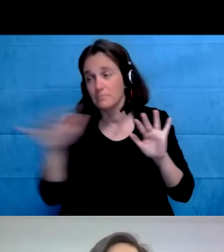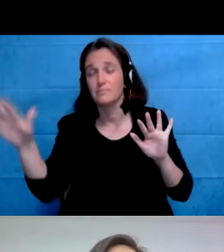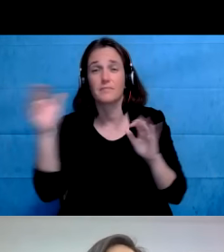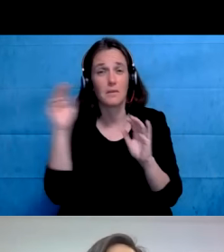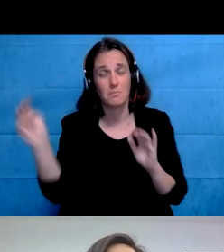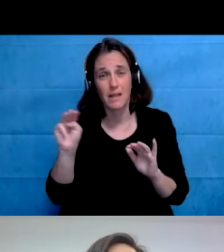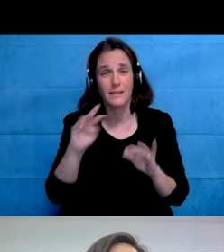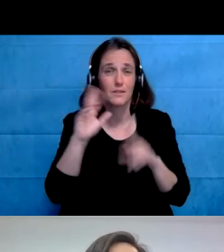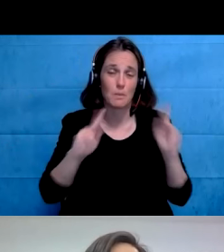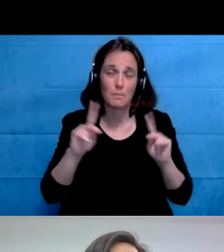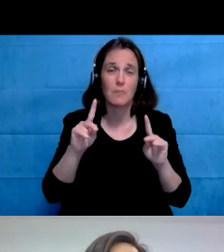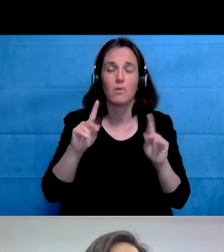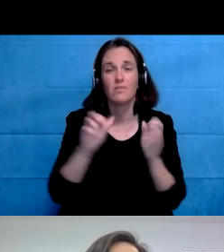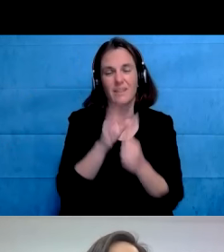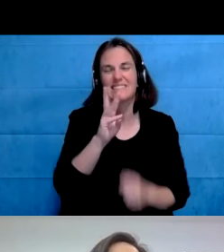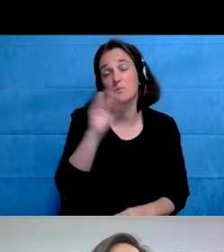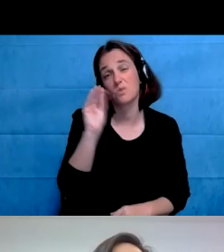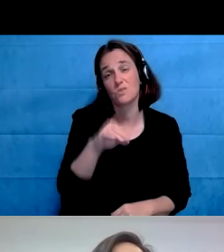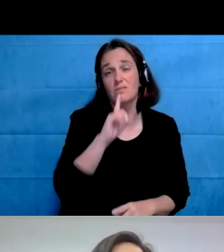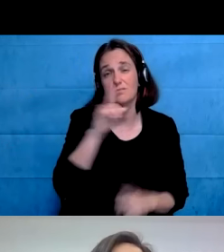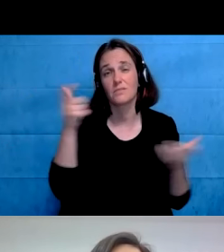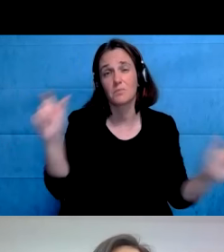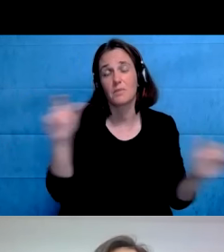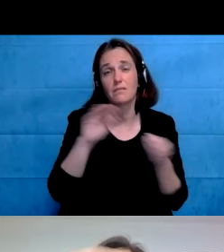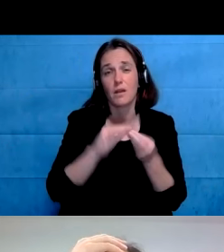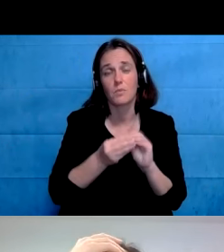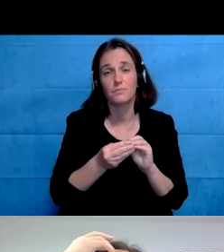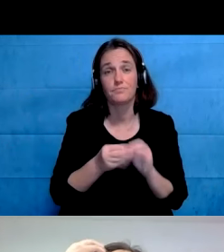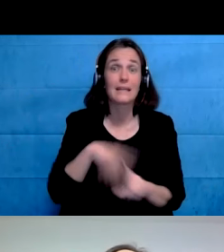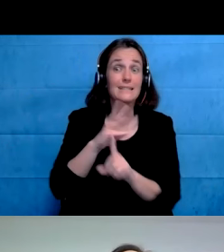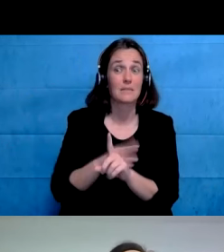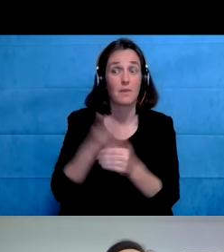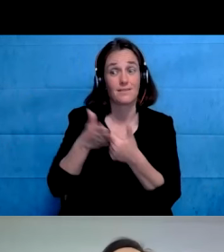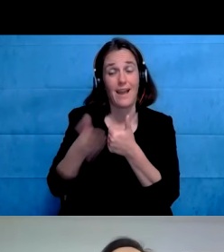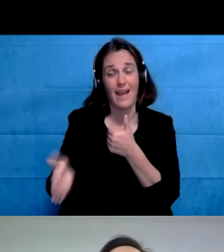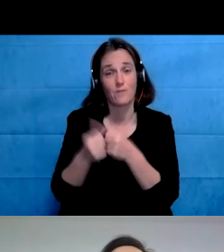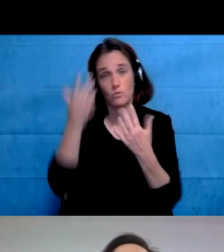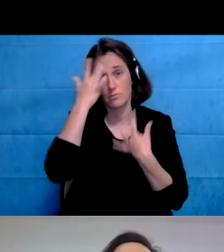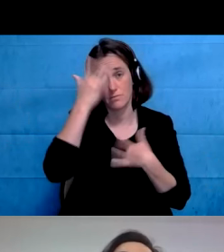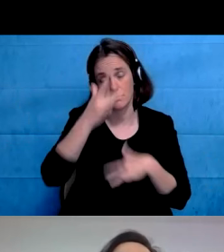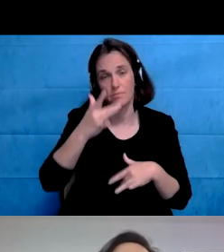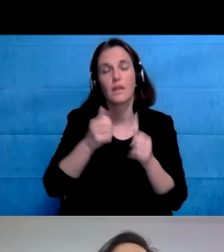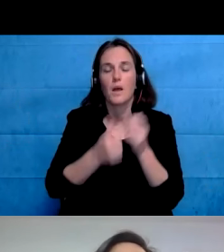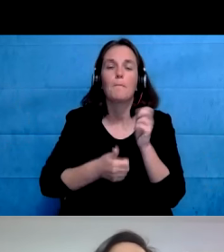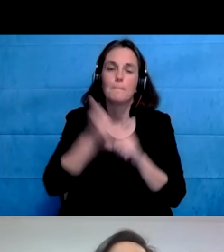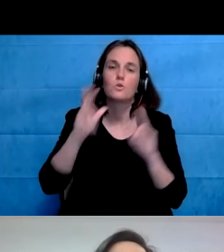6% is actually a large number. At six months post-infection, most patients will endorse at least one symptom continuation.